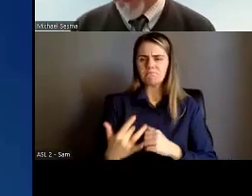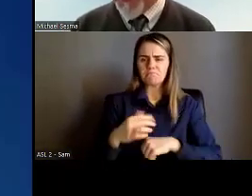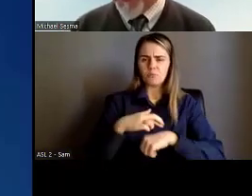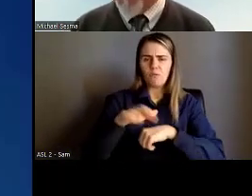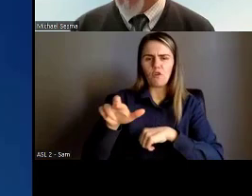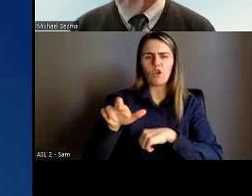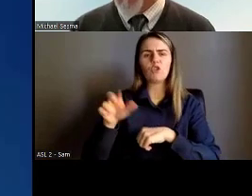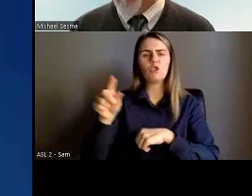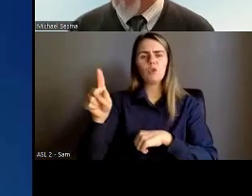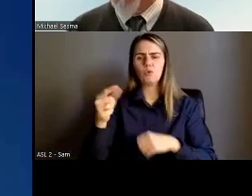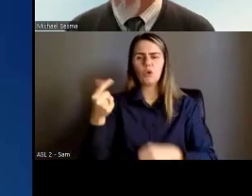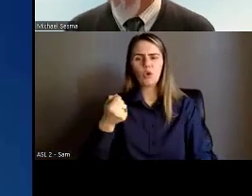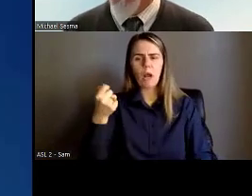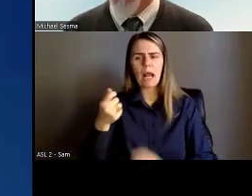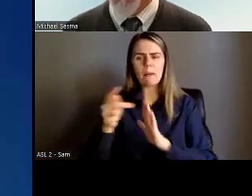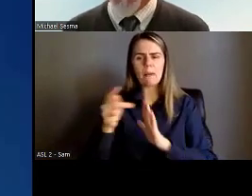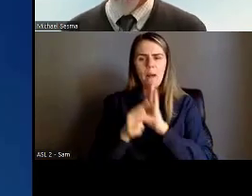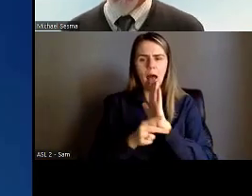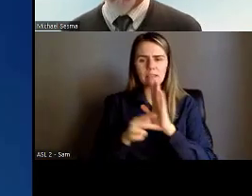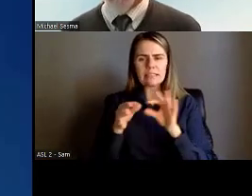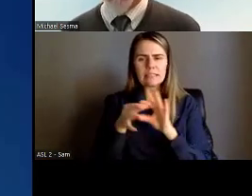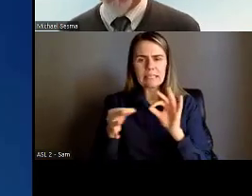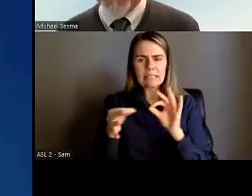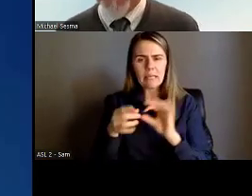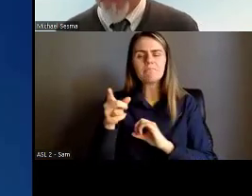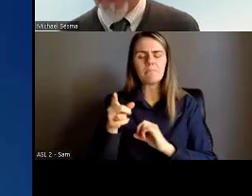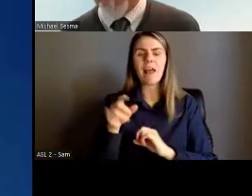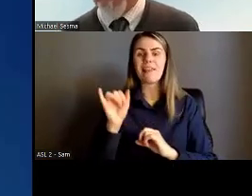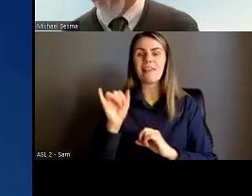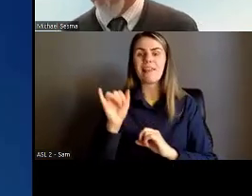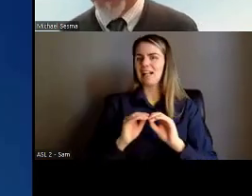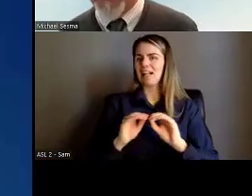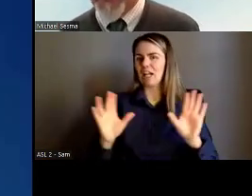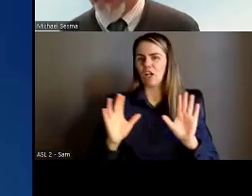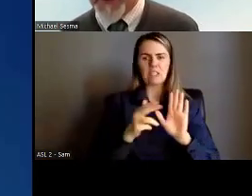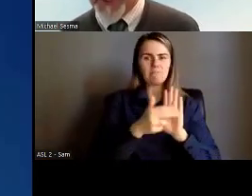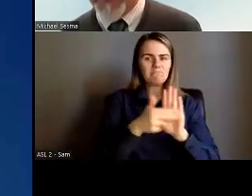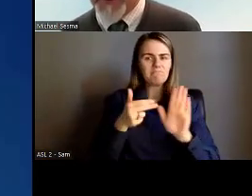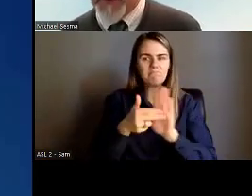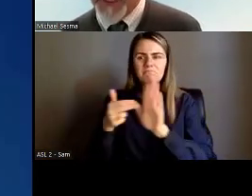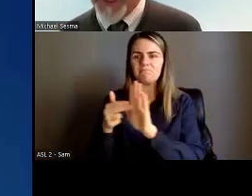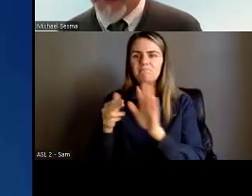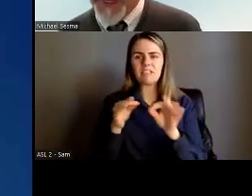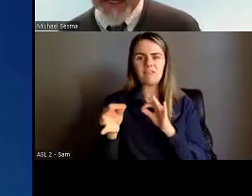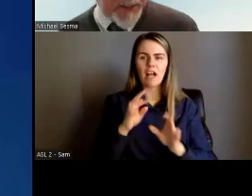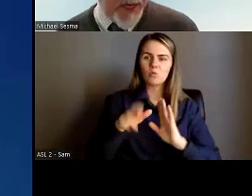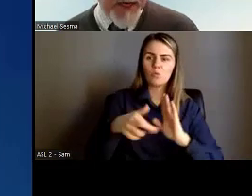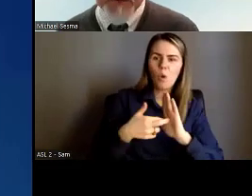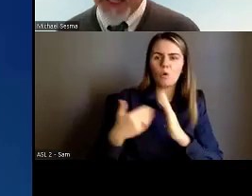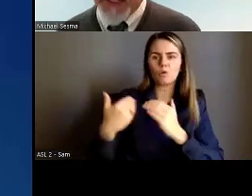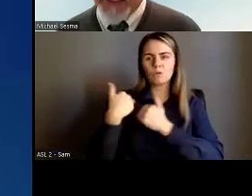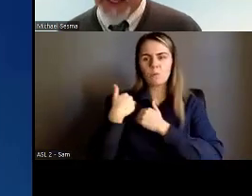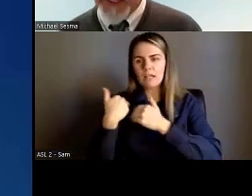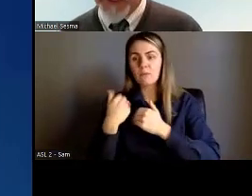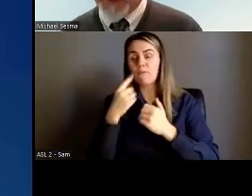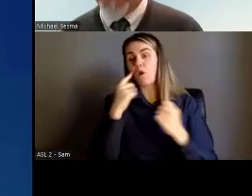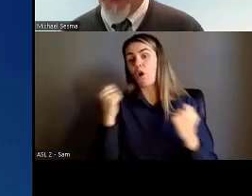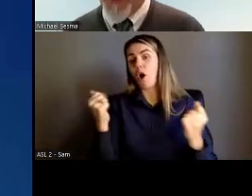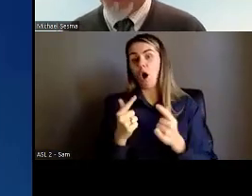but explicitly defines roles and responsibilities for all of you, your team on your side. So that's is updated each fall.